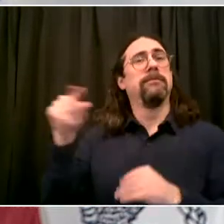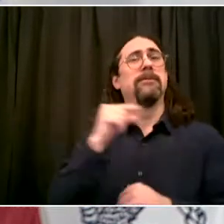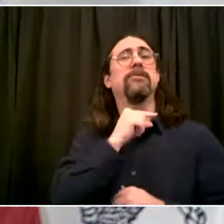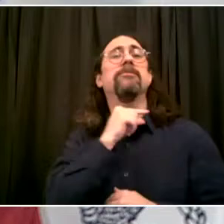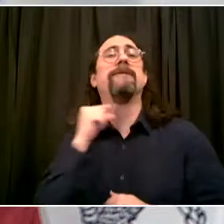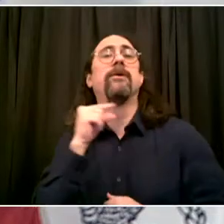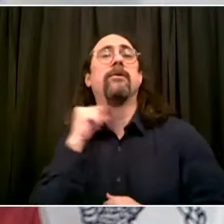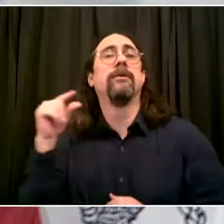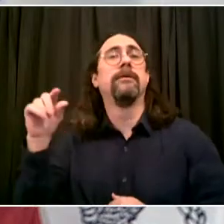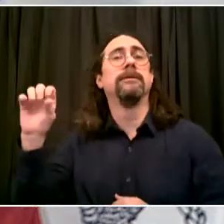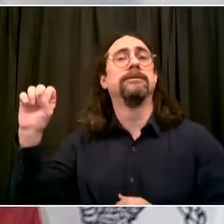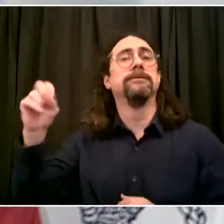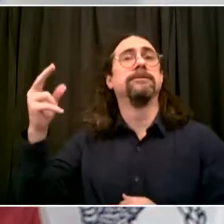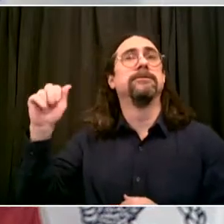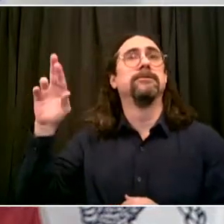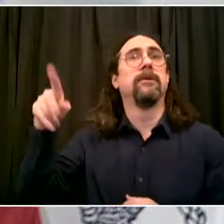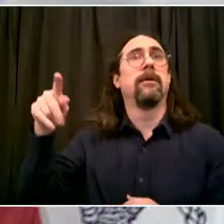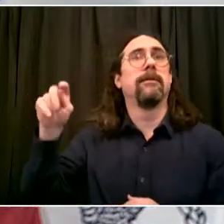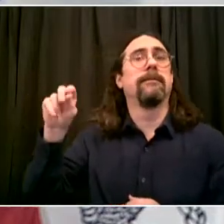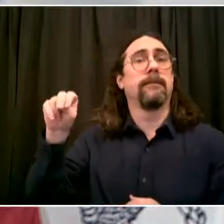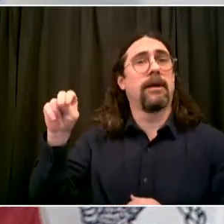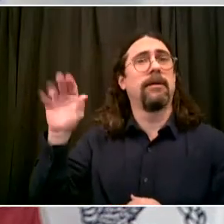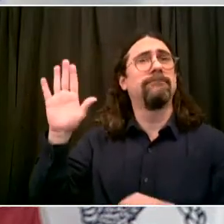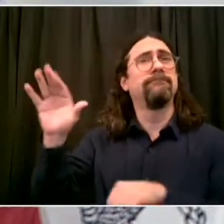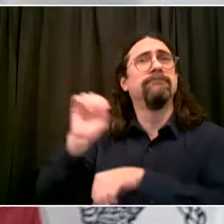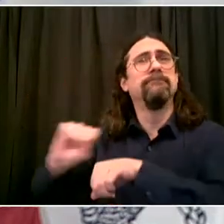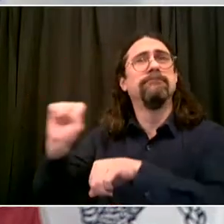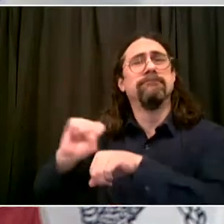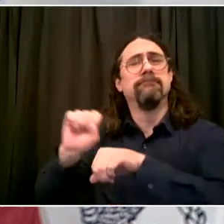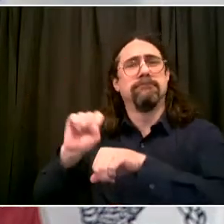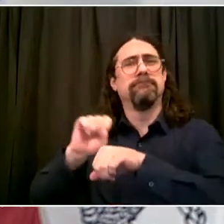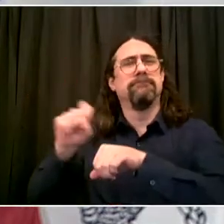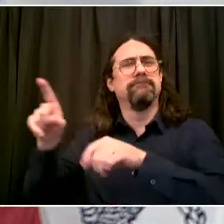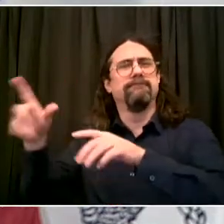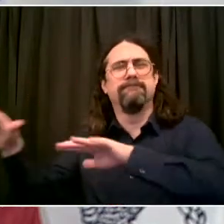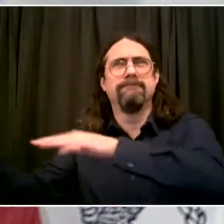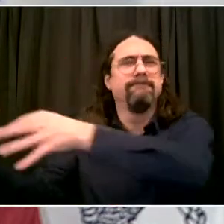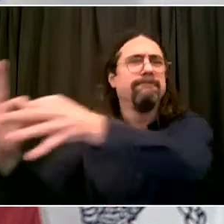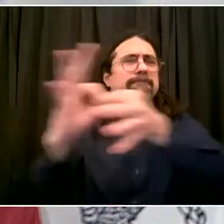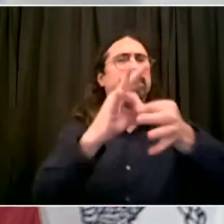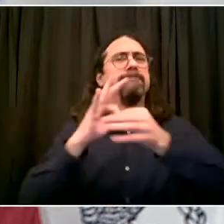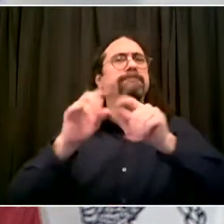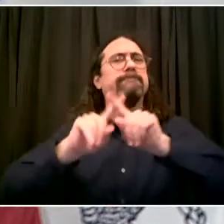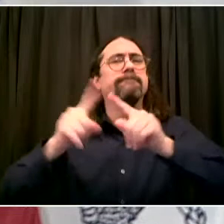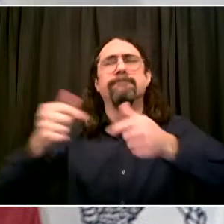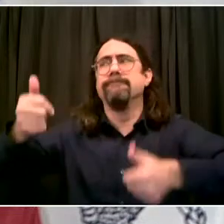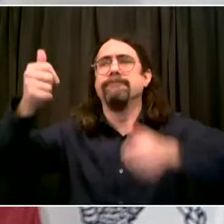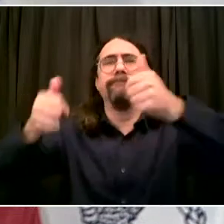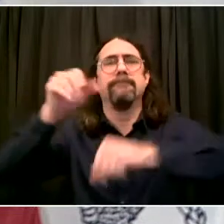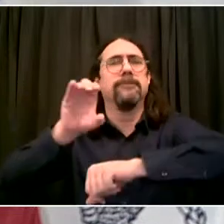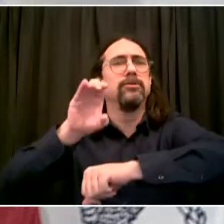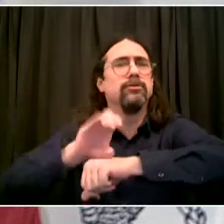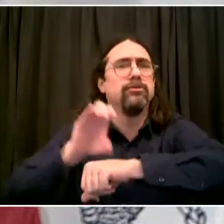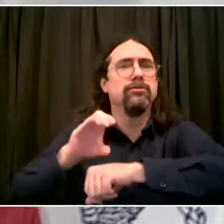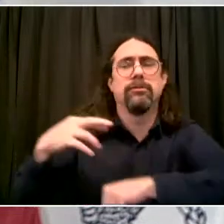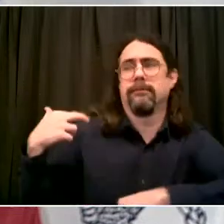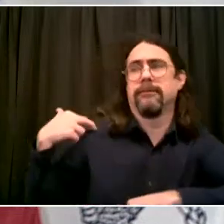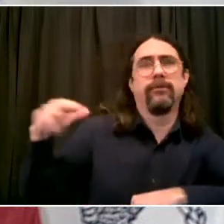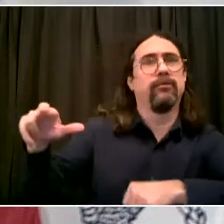NOT ONLY HELPING US TO CREAEAE T THESE NEW VACCINE SITES AND TO BRING MORE AND MORE CLERGY INTO THE